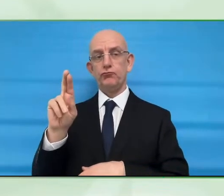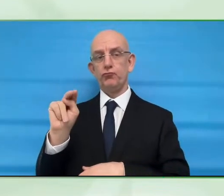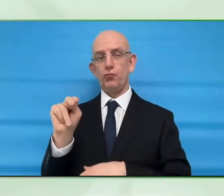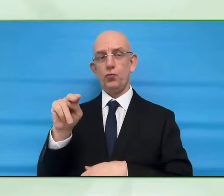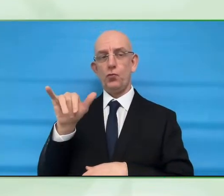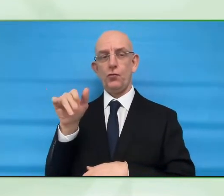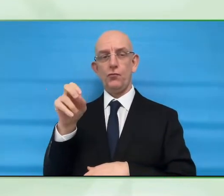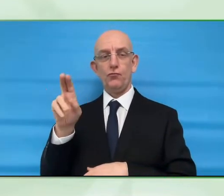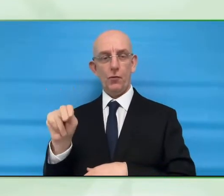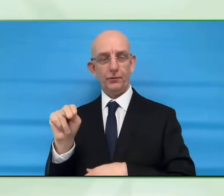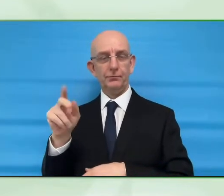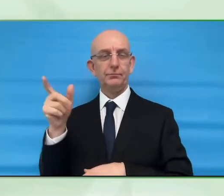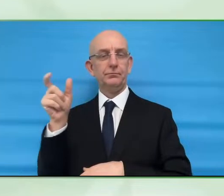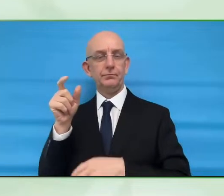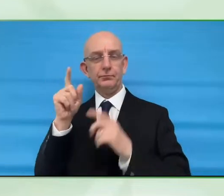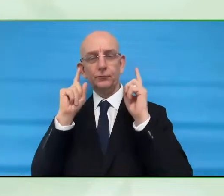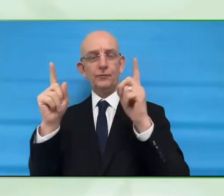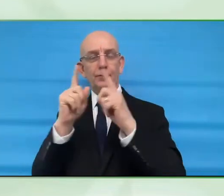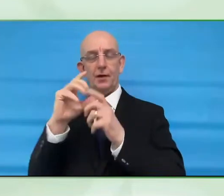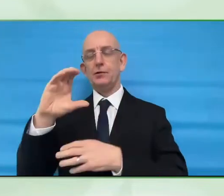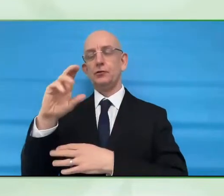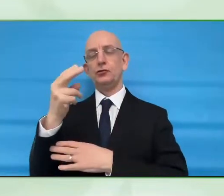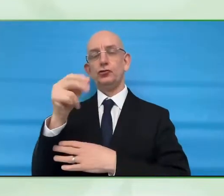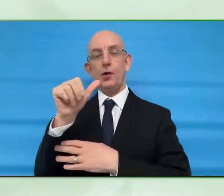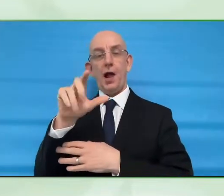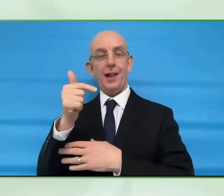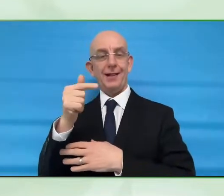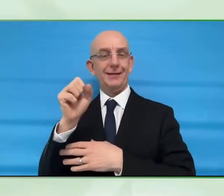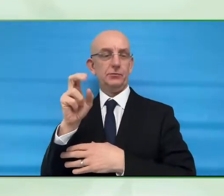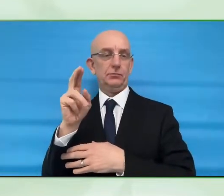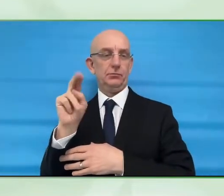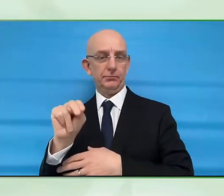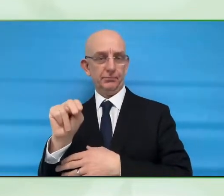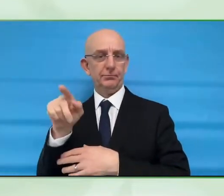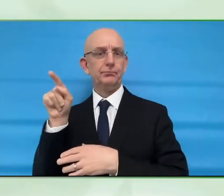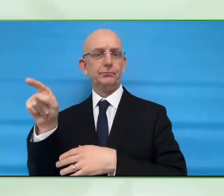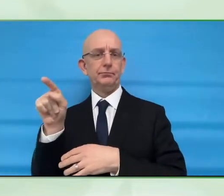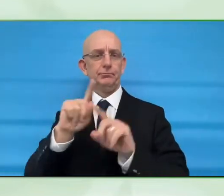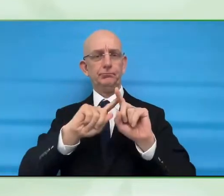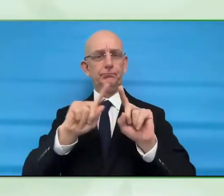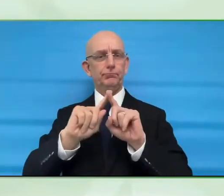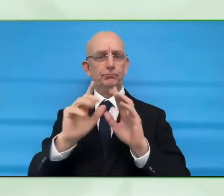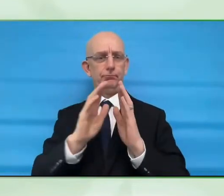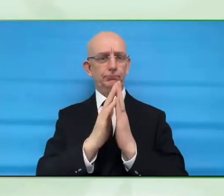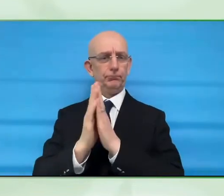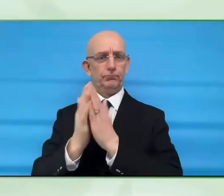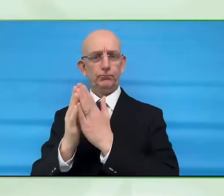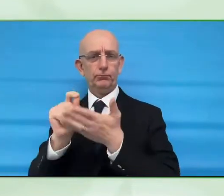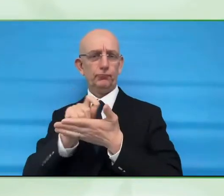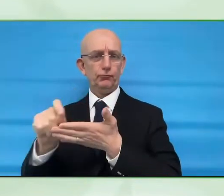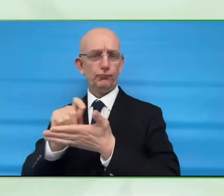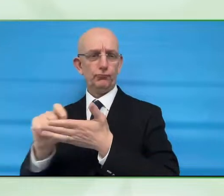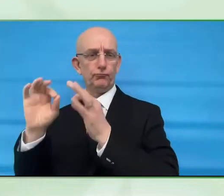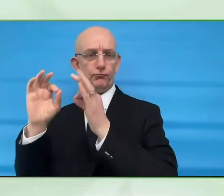Welcome, both of you. If I may ask I will start with you, professor.